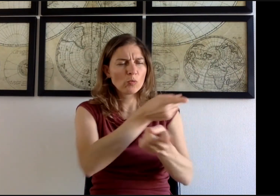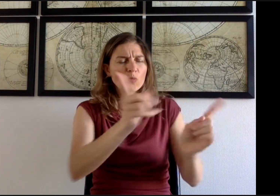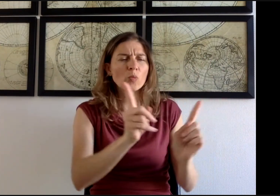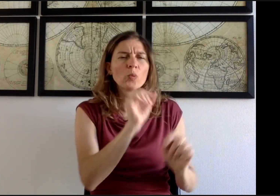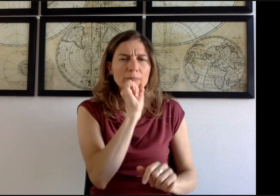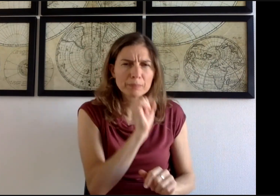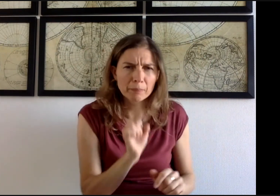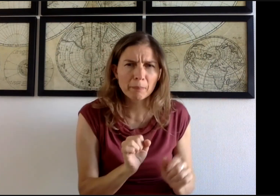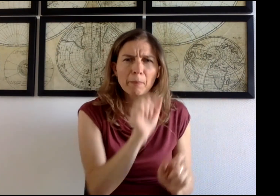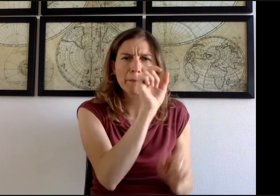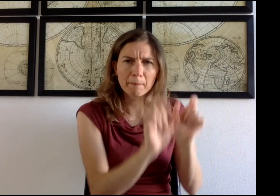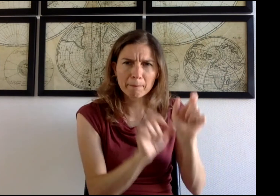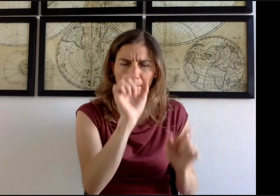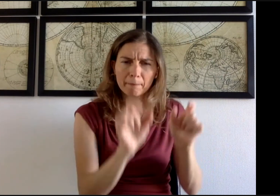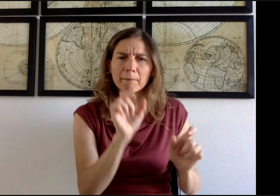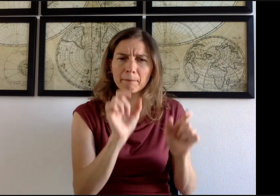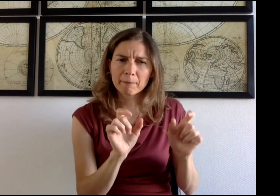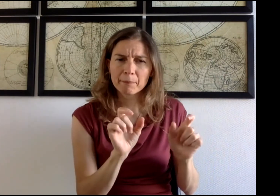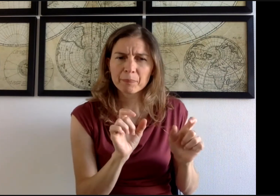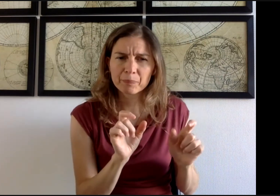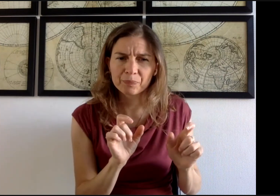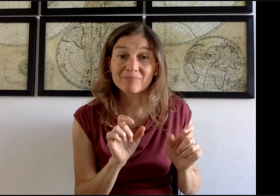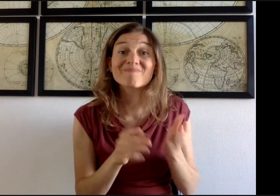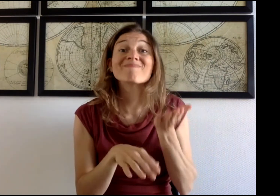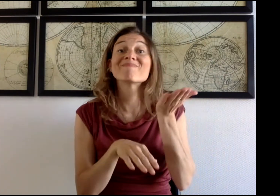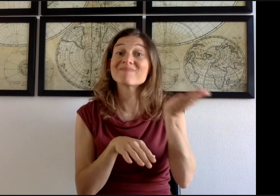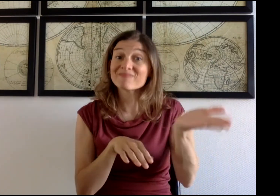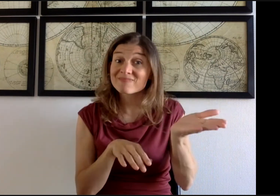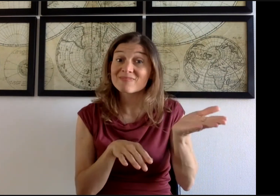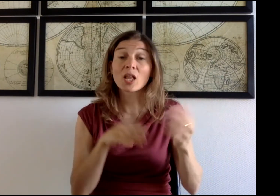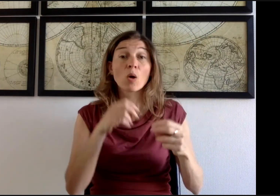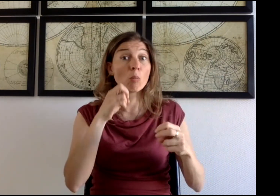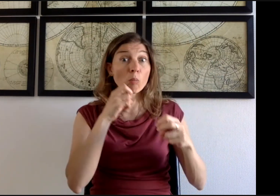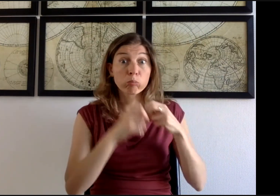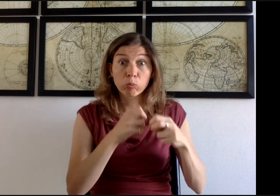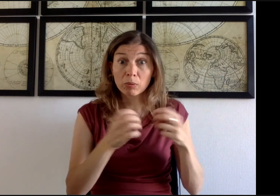and I think the people using the masks